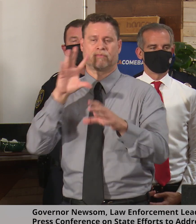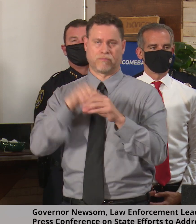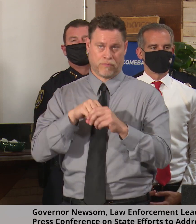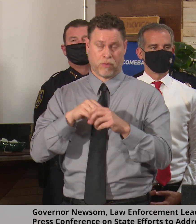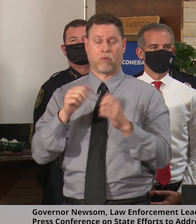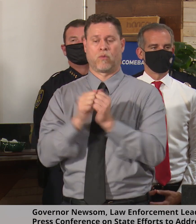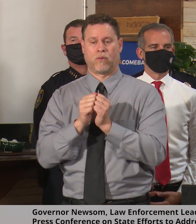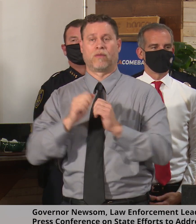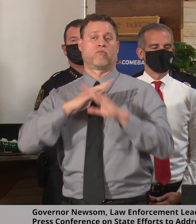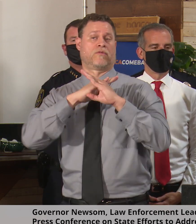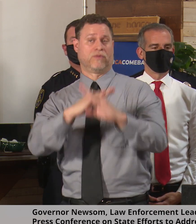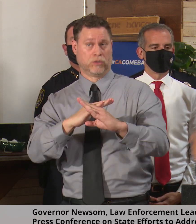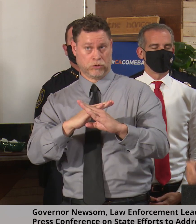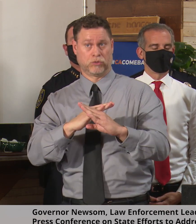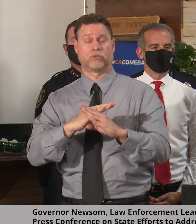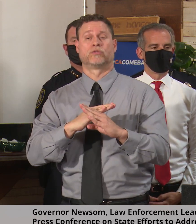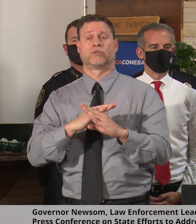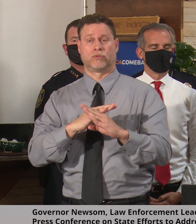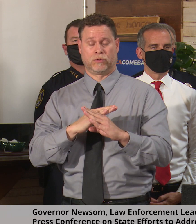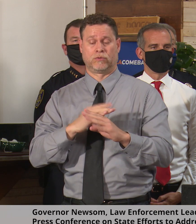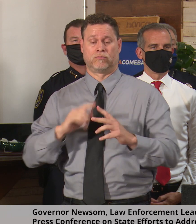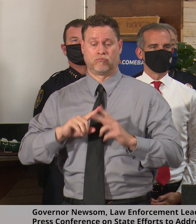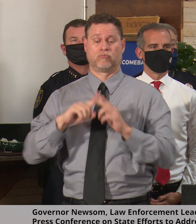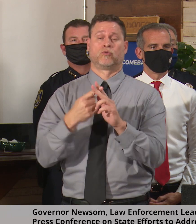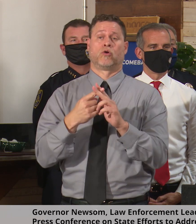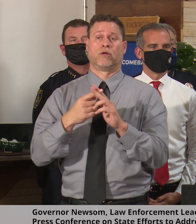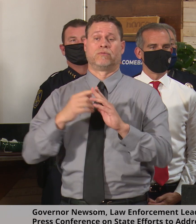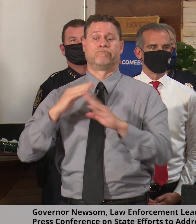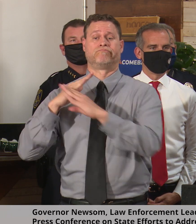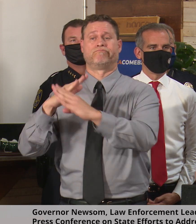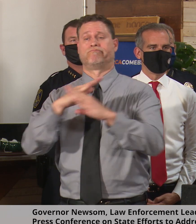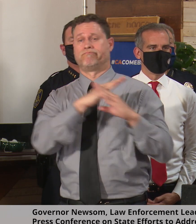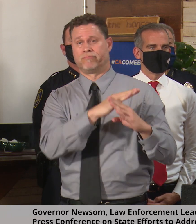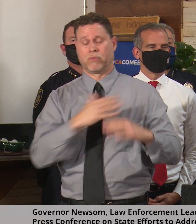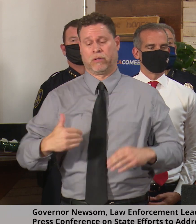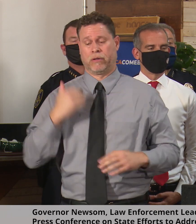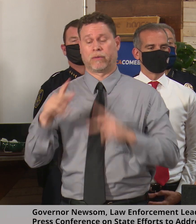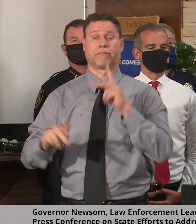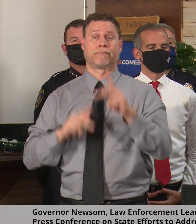in prevention, being preemptive, and intervening in the lives of young people. Santa Ana being